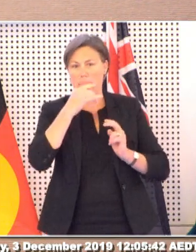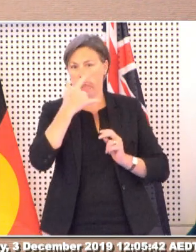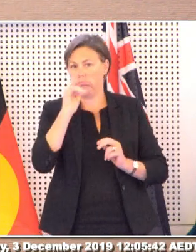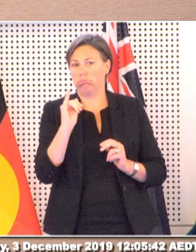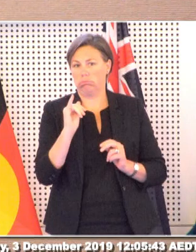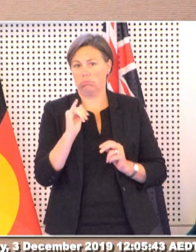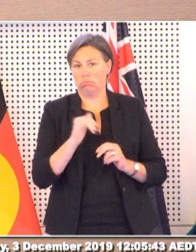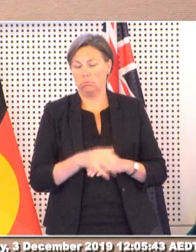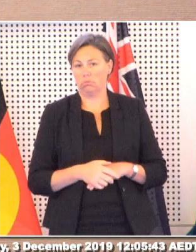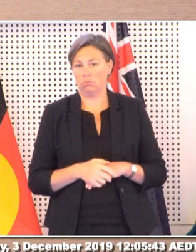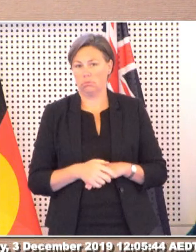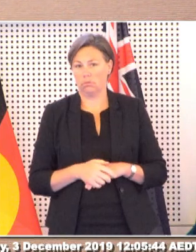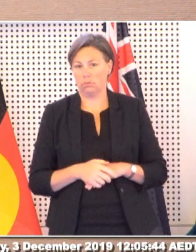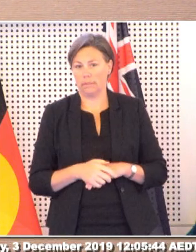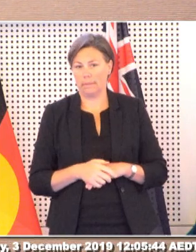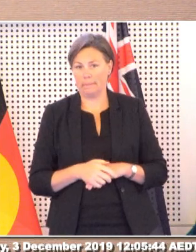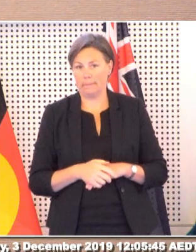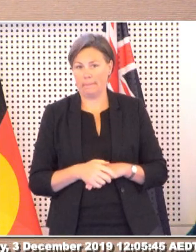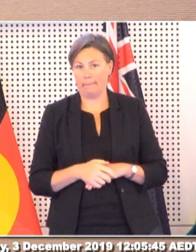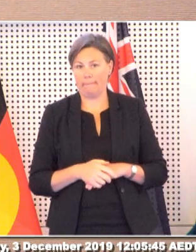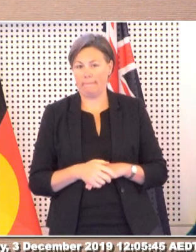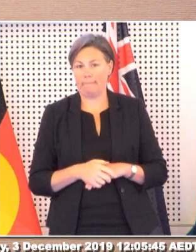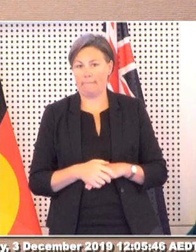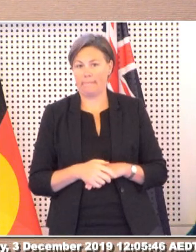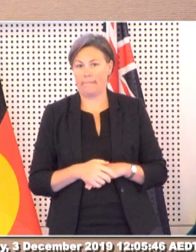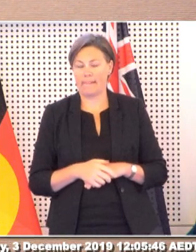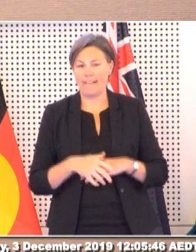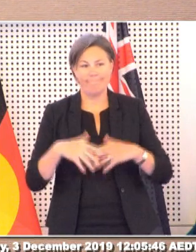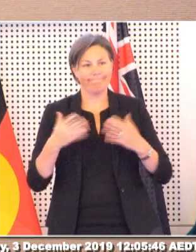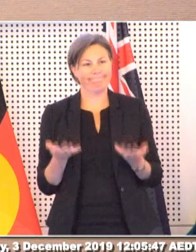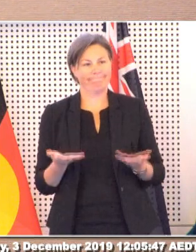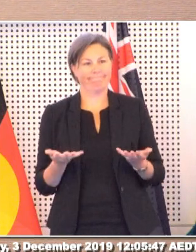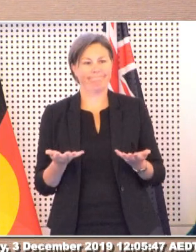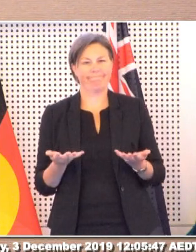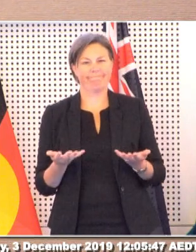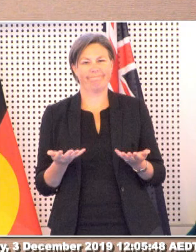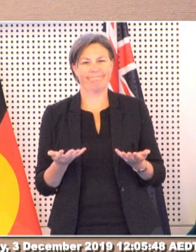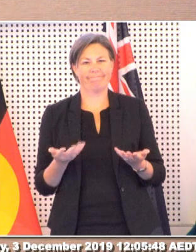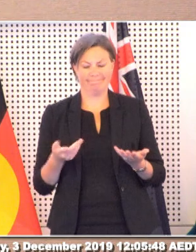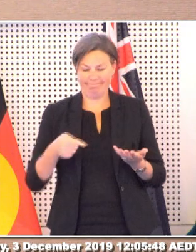The system is designed to recognise and respond to abuse